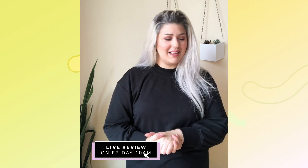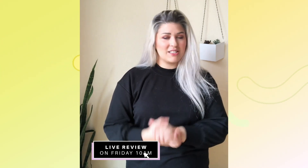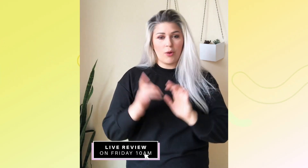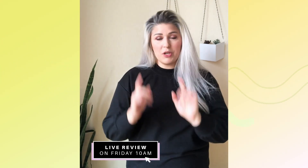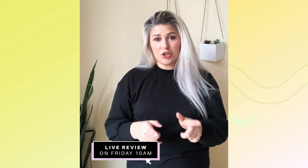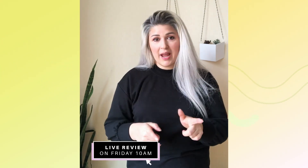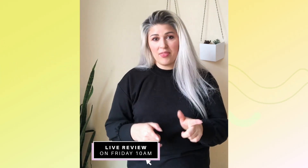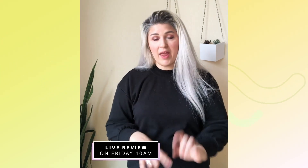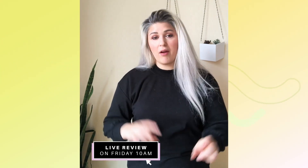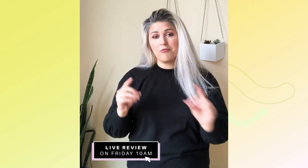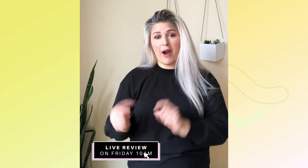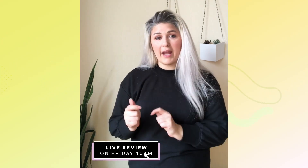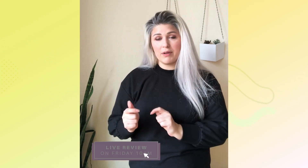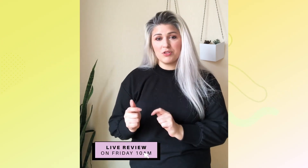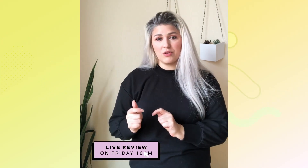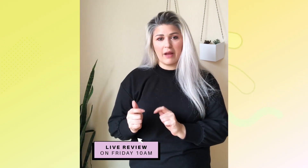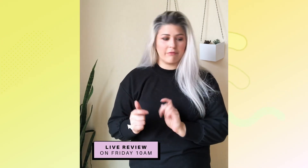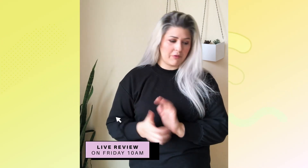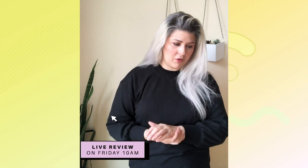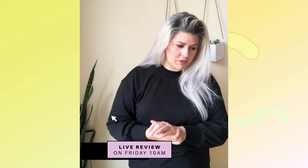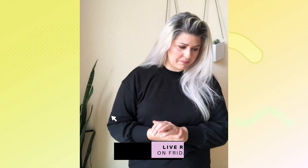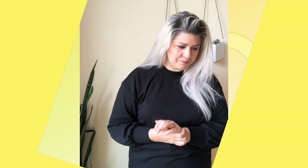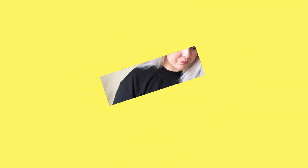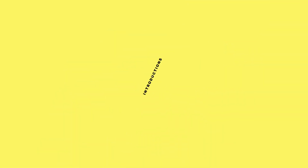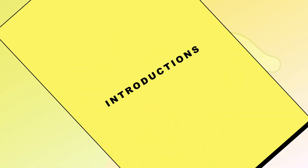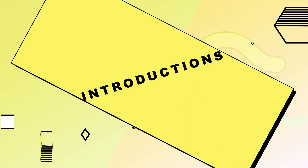Um, so be sure to head there. Friday we do live reviews. Here we go.